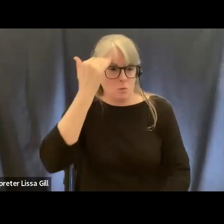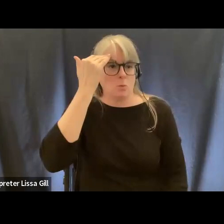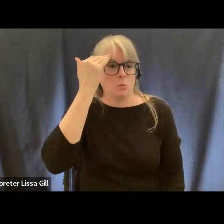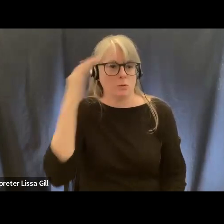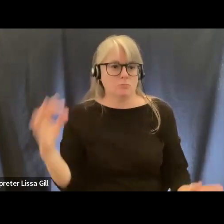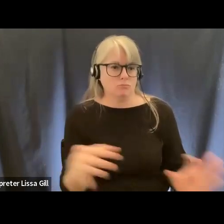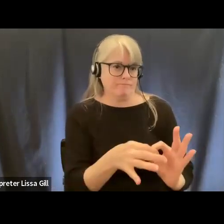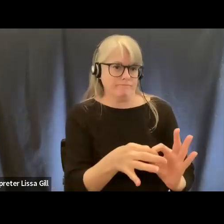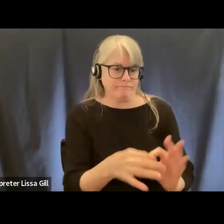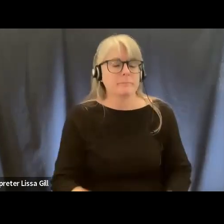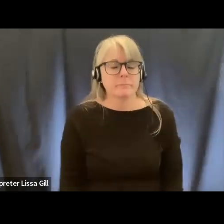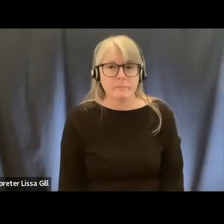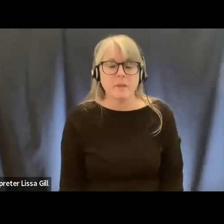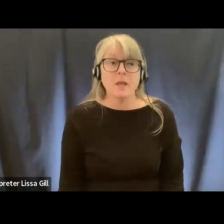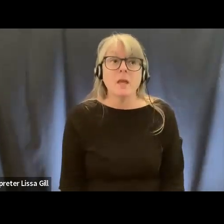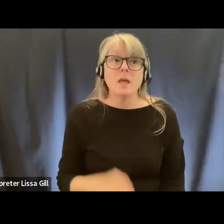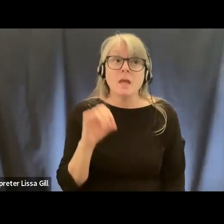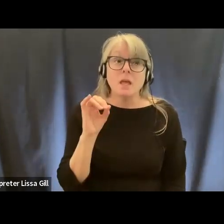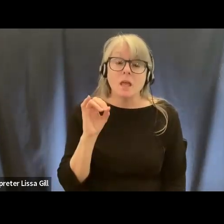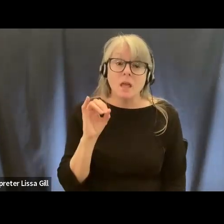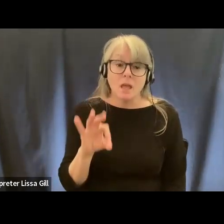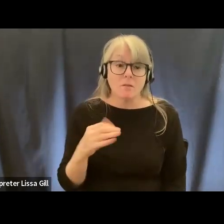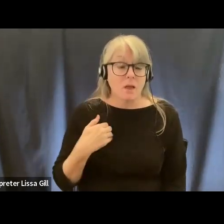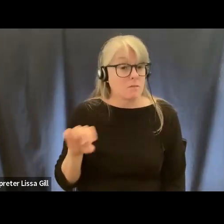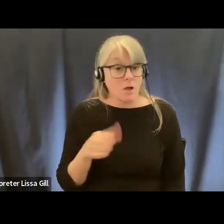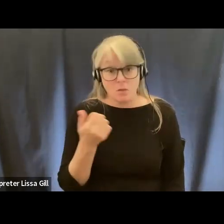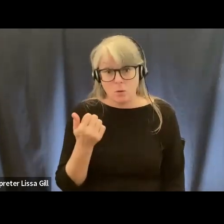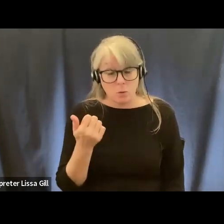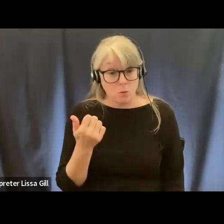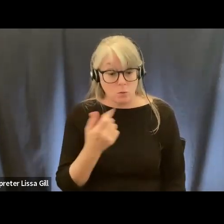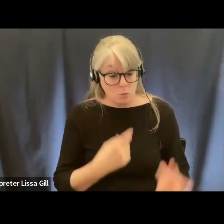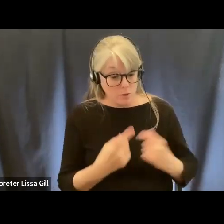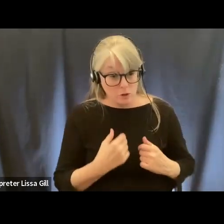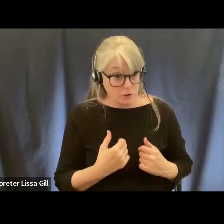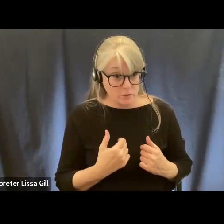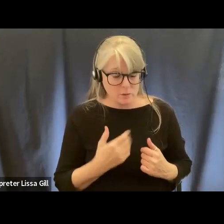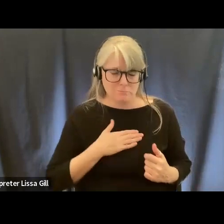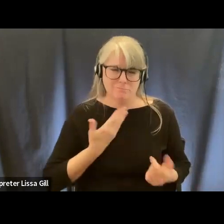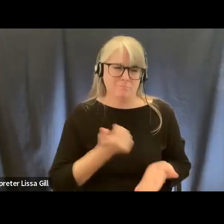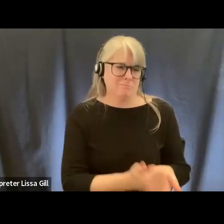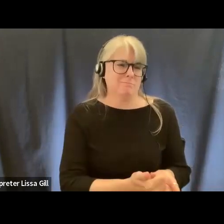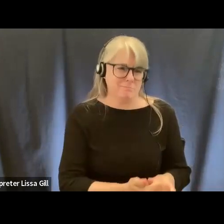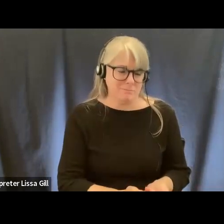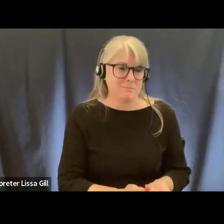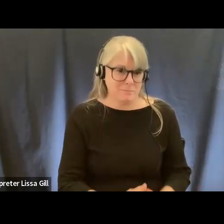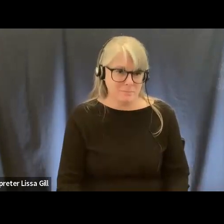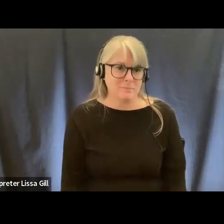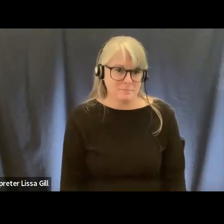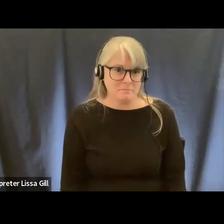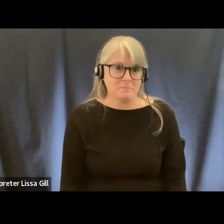And if you have any other questions that I could help you with, I'll be more than happy to lend my information.